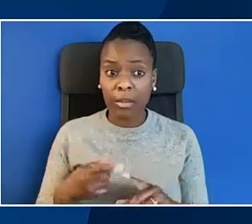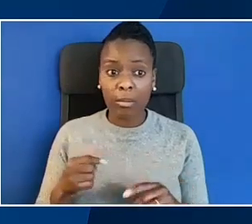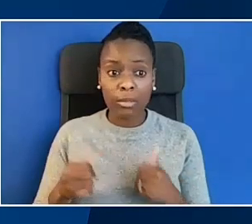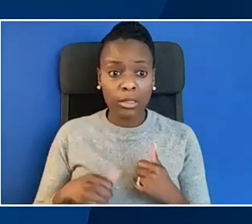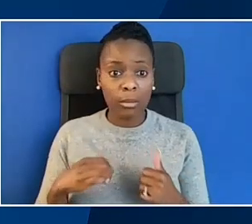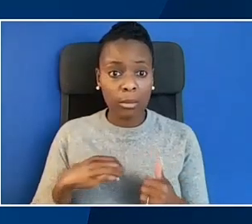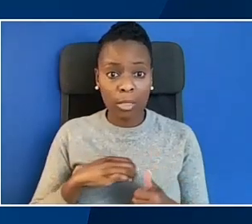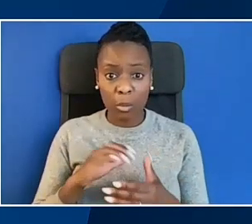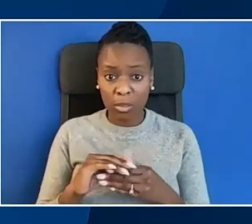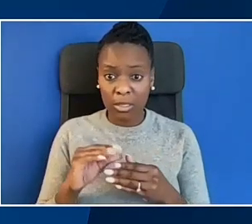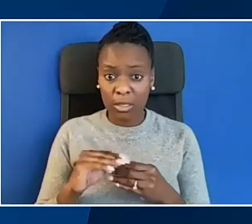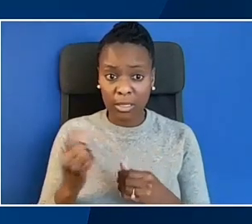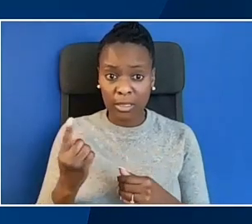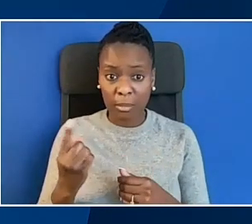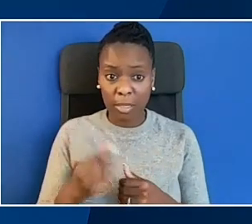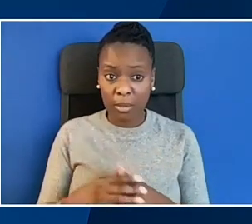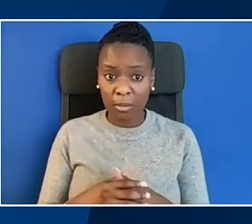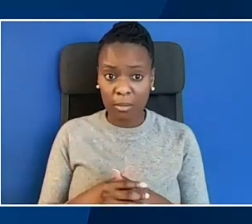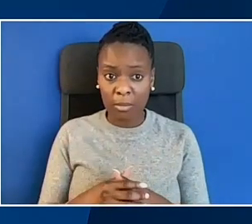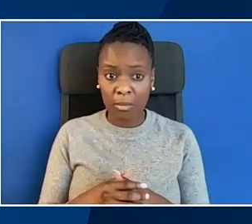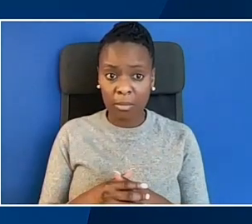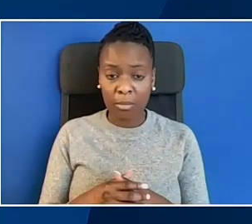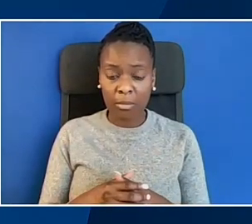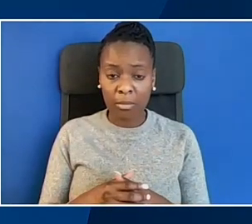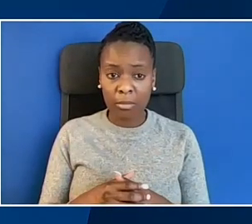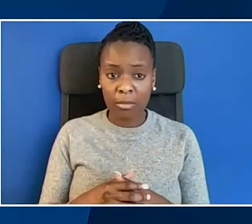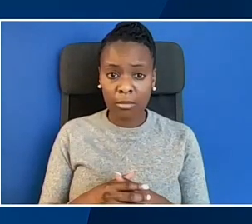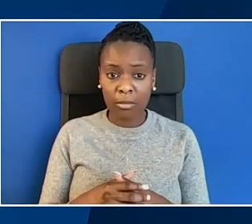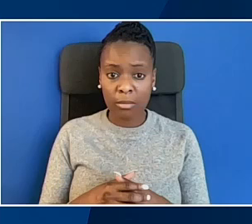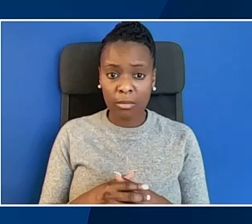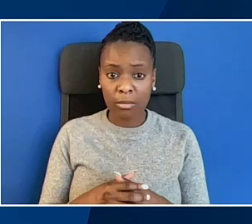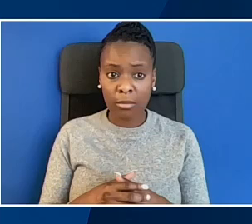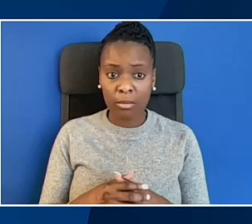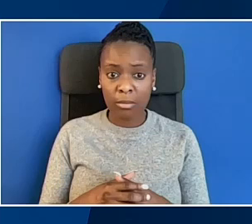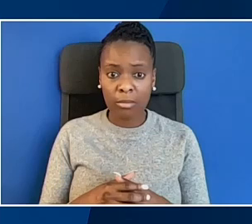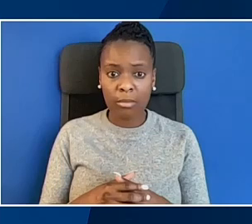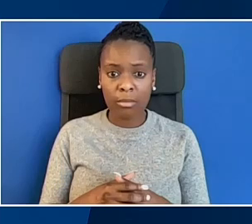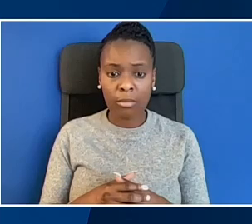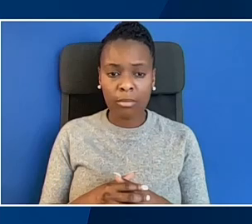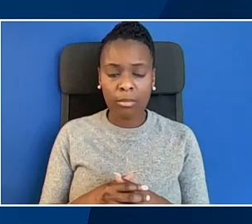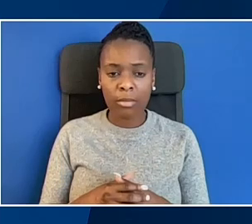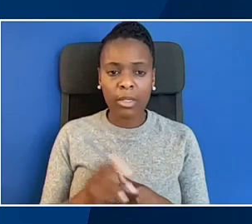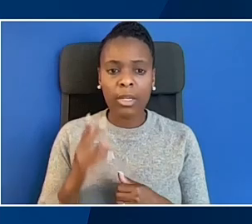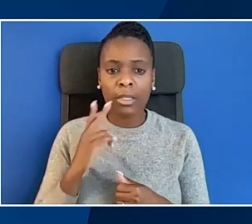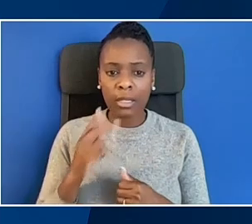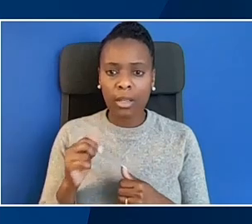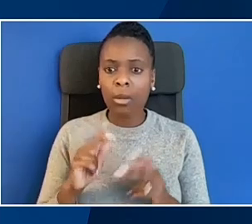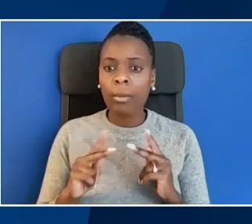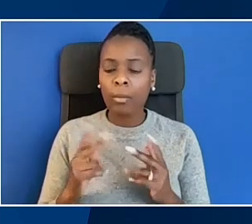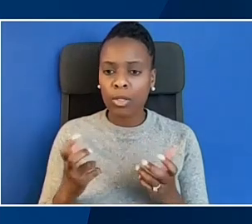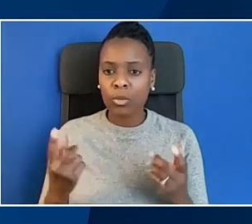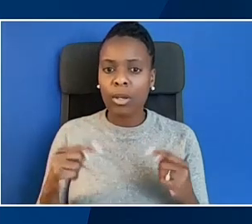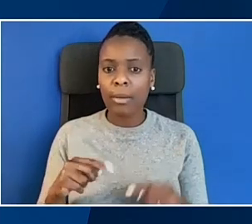just- Okay, I am getting some other folks that want to come. Geof and then Emalyn it looks like.